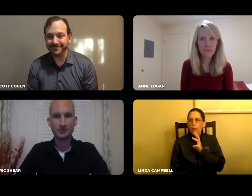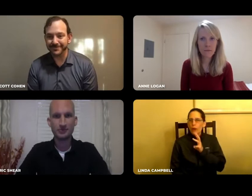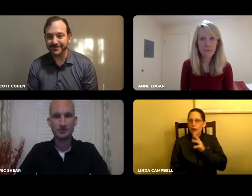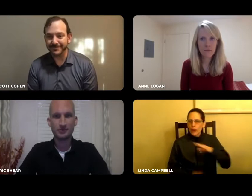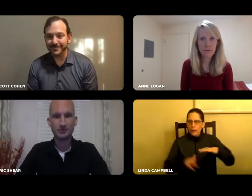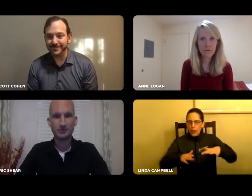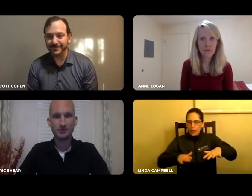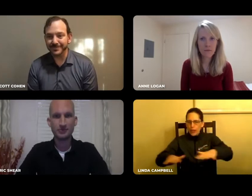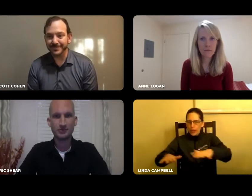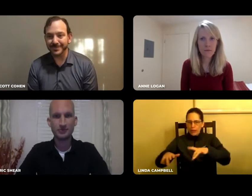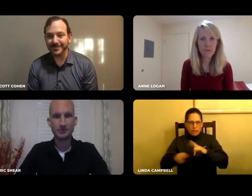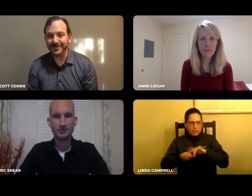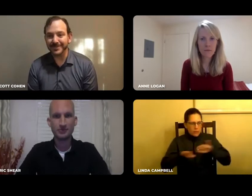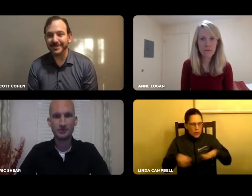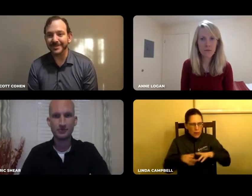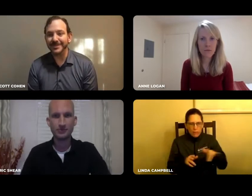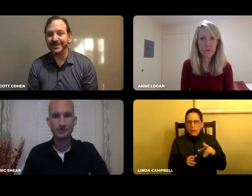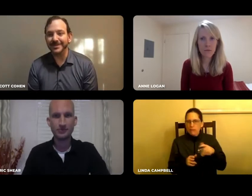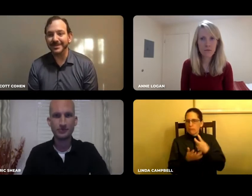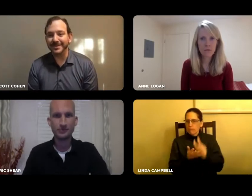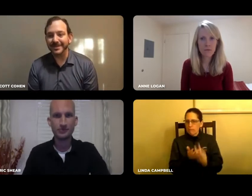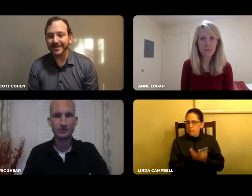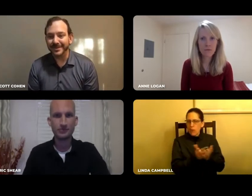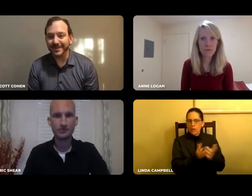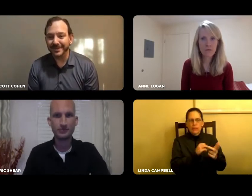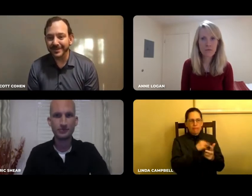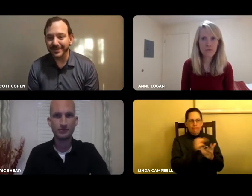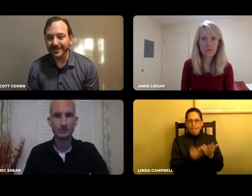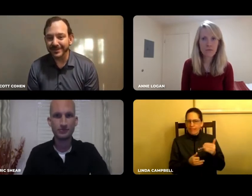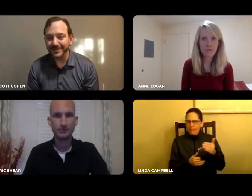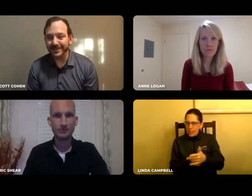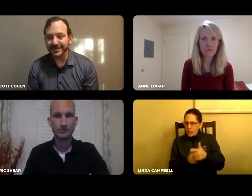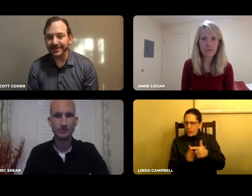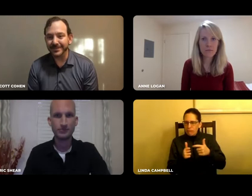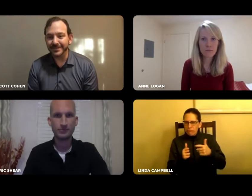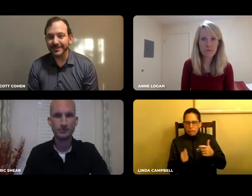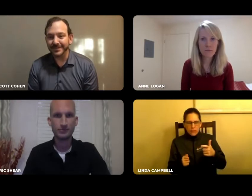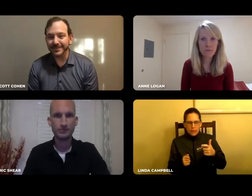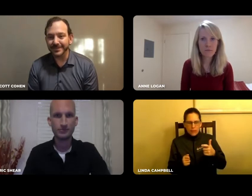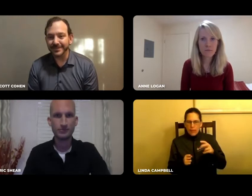by water. I swam, went on boats, fished.